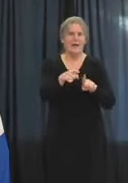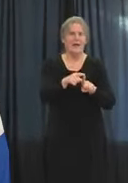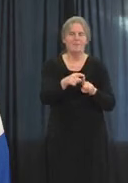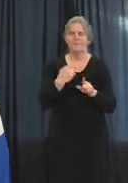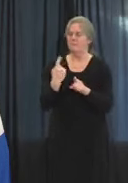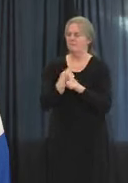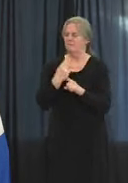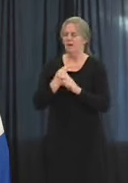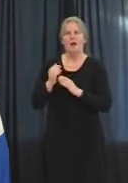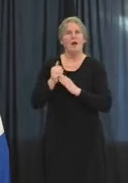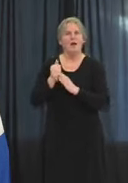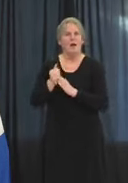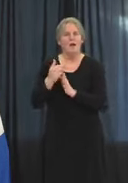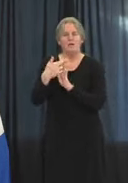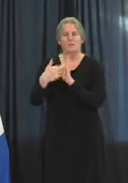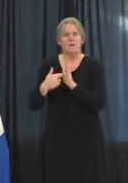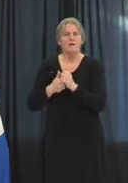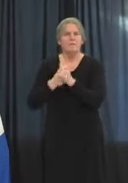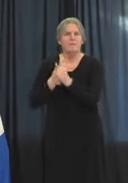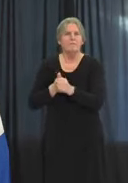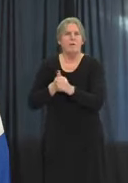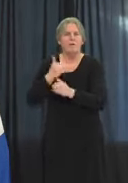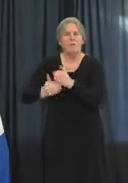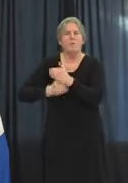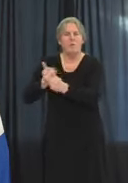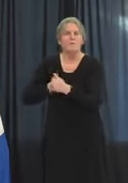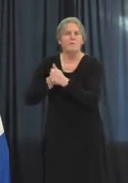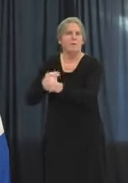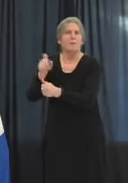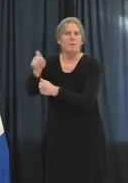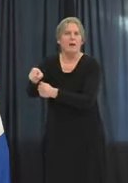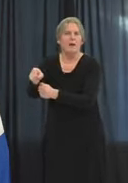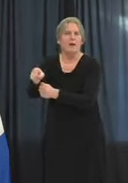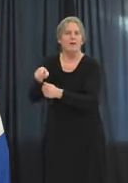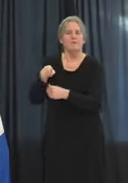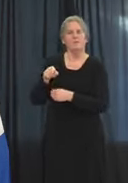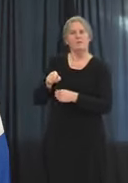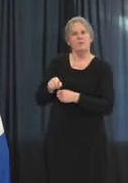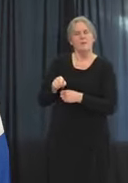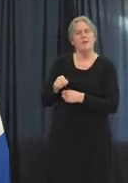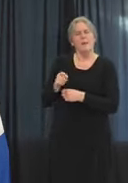appropriate guidelines, regulations, and processes. These measures are extremely